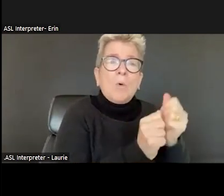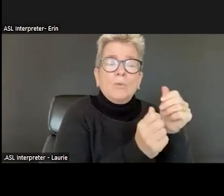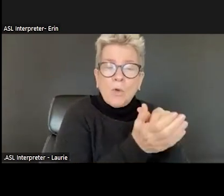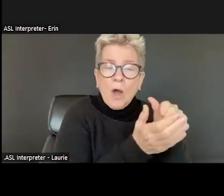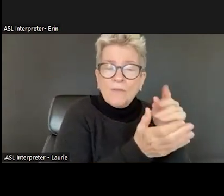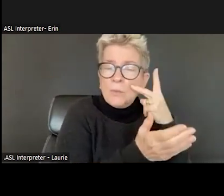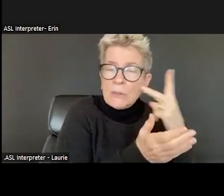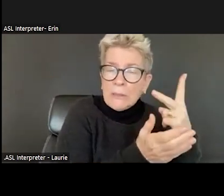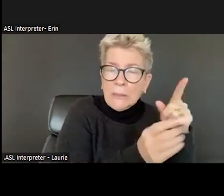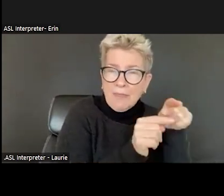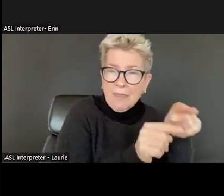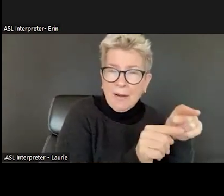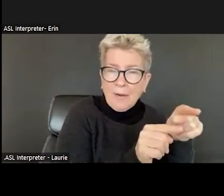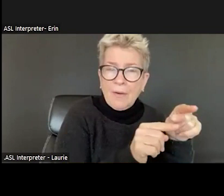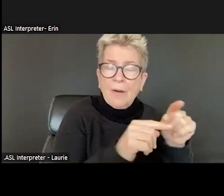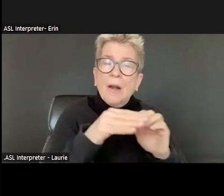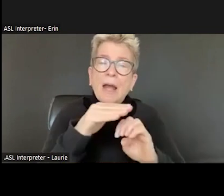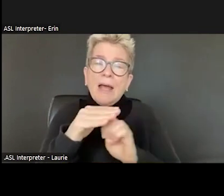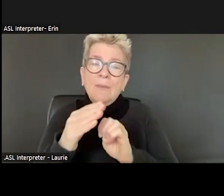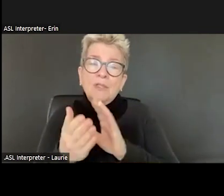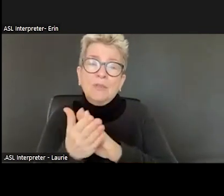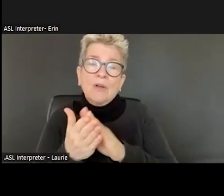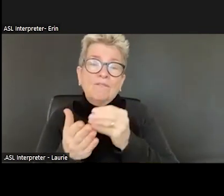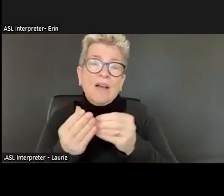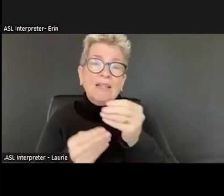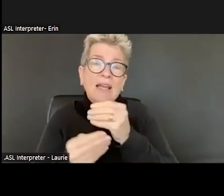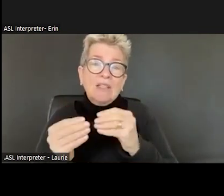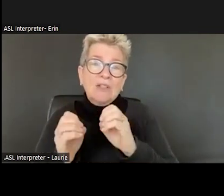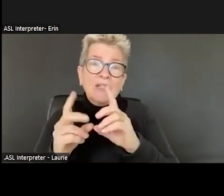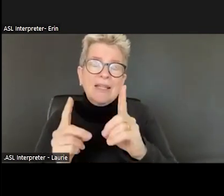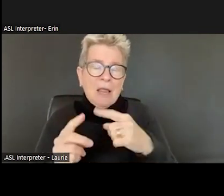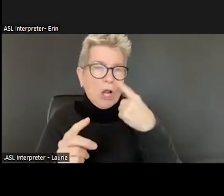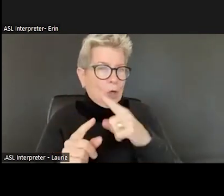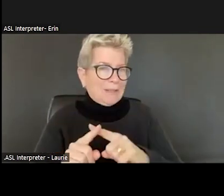US. Elementary School Financial education looks very different. So they're not learning the